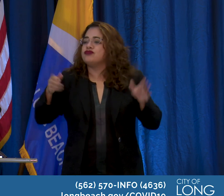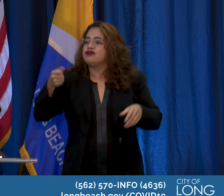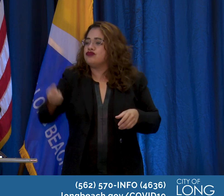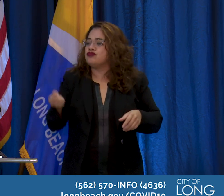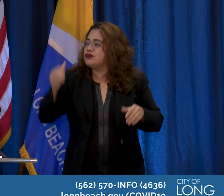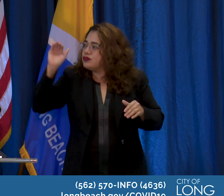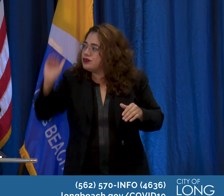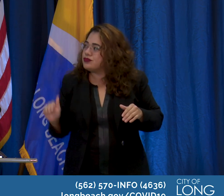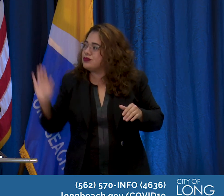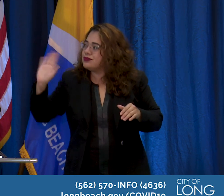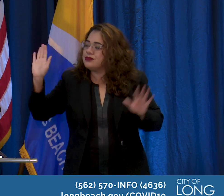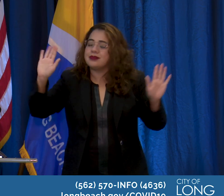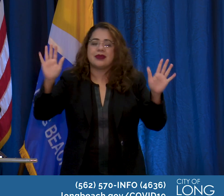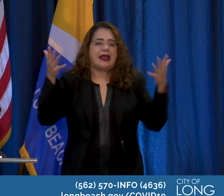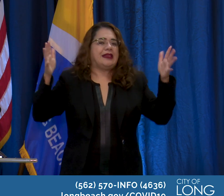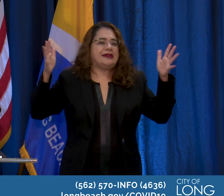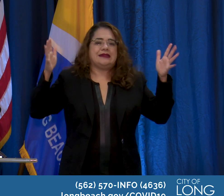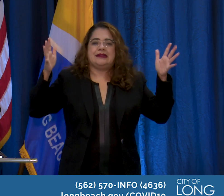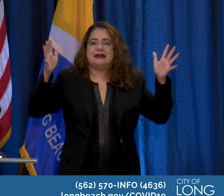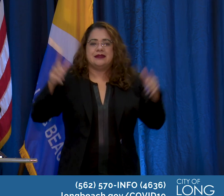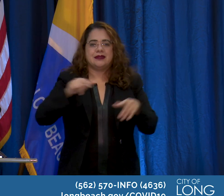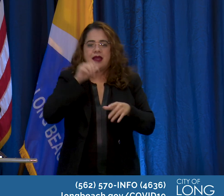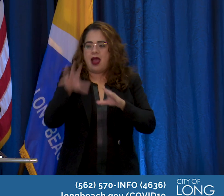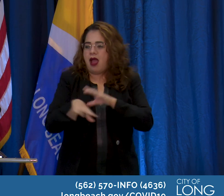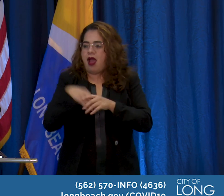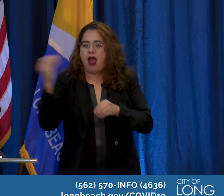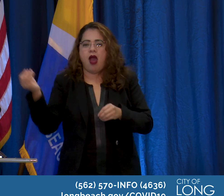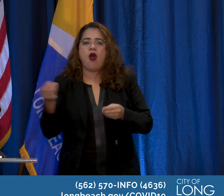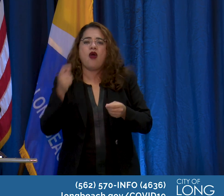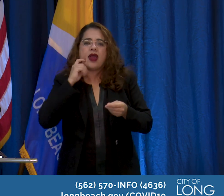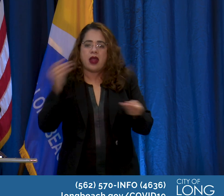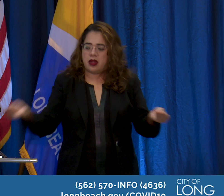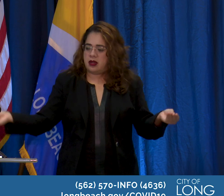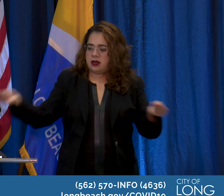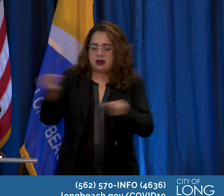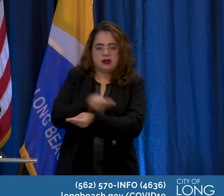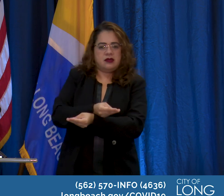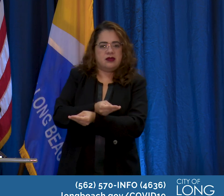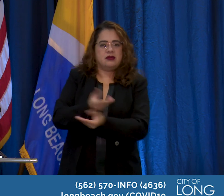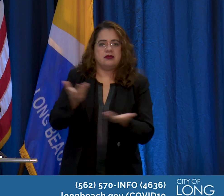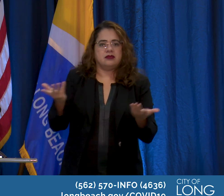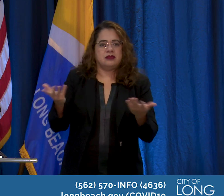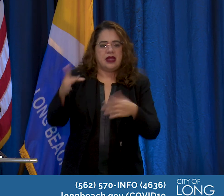If a person or a family does choose to host a private gathering, there are some requirements